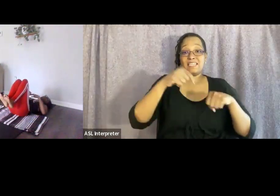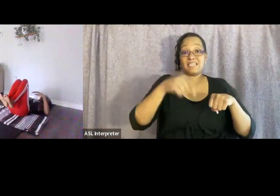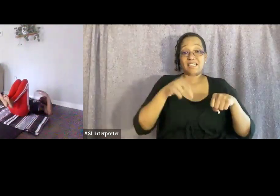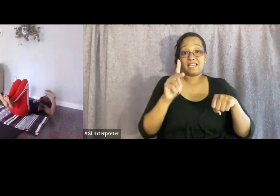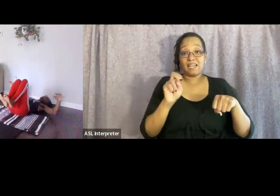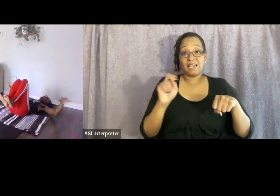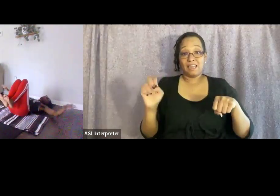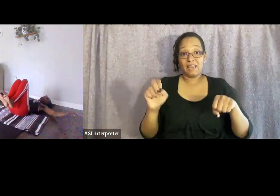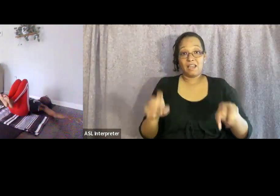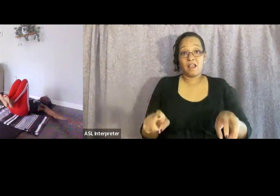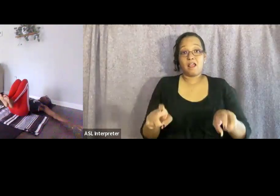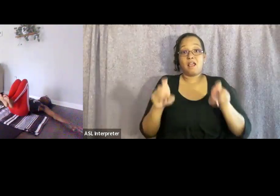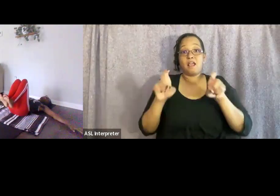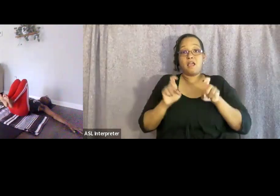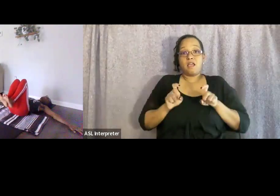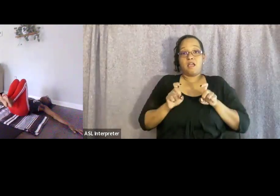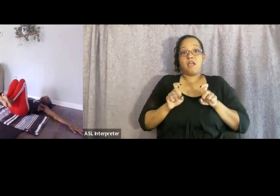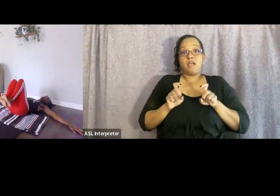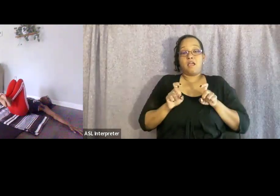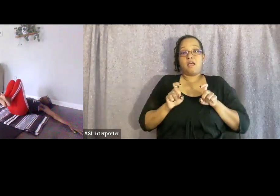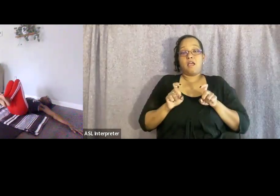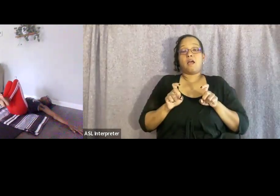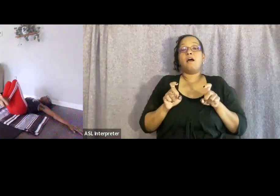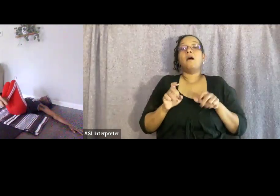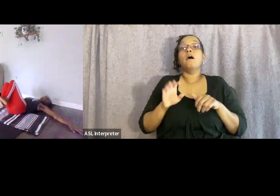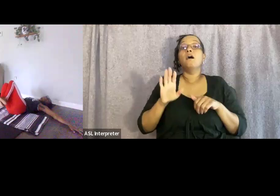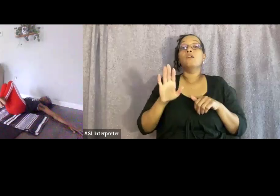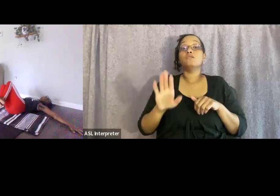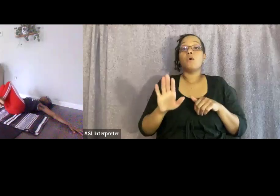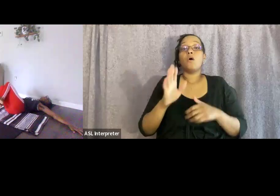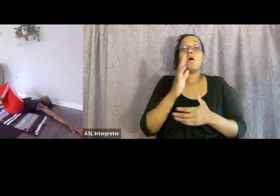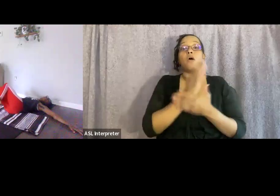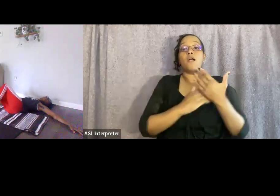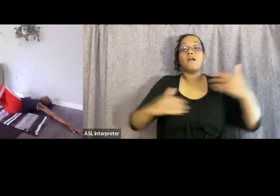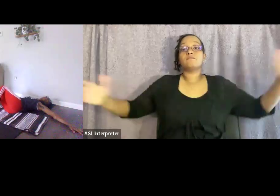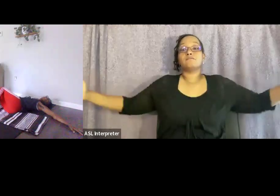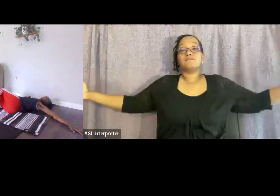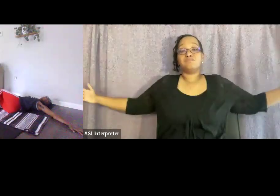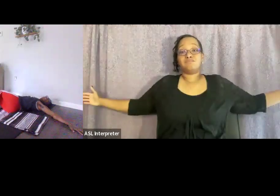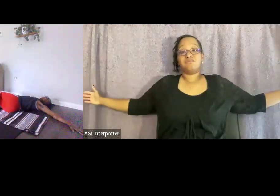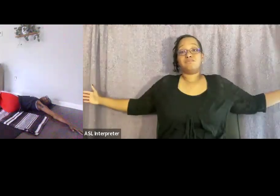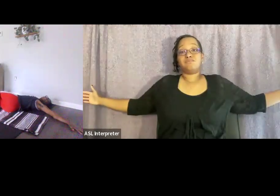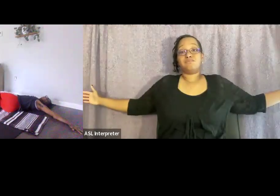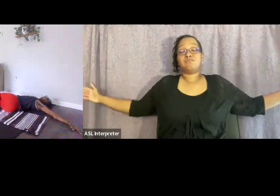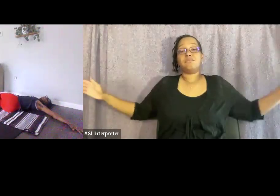And you can bring your hands out to your side, and just let the knees, or the legs fall to one side.